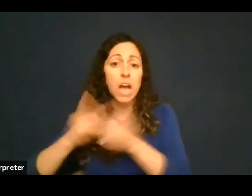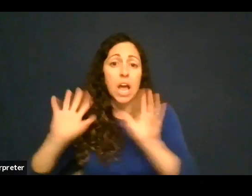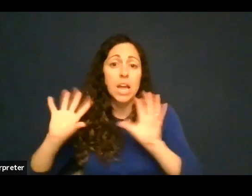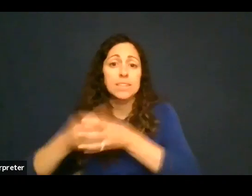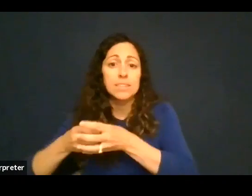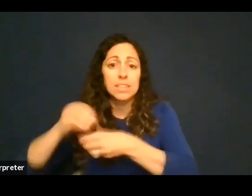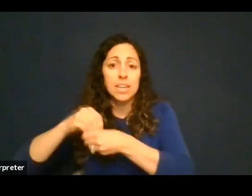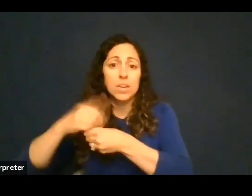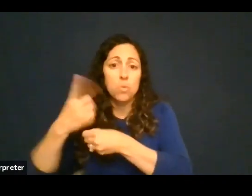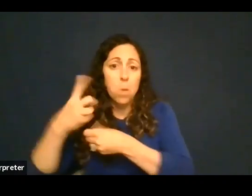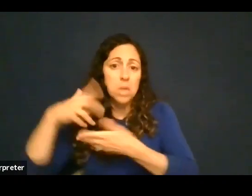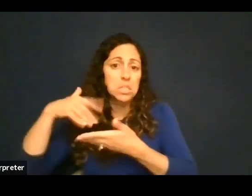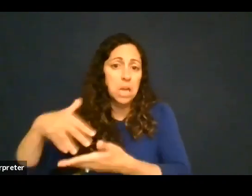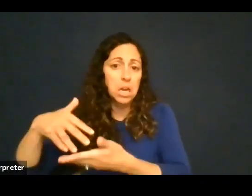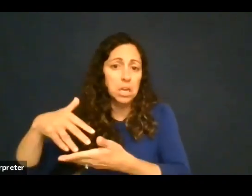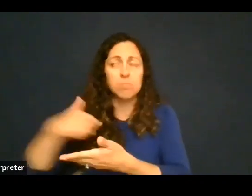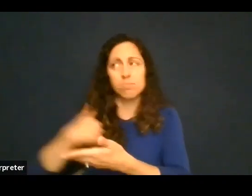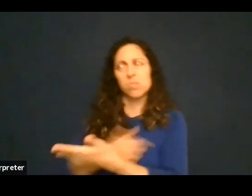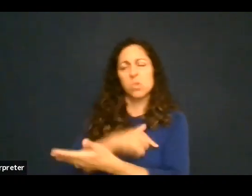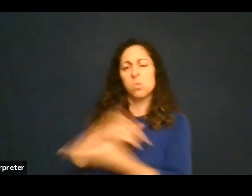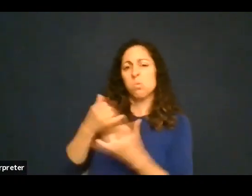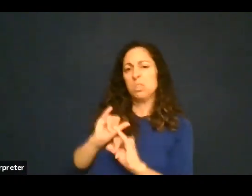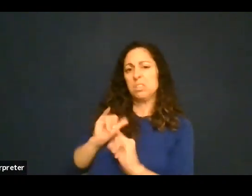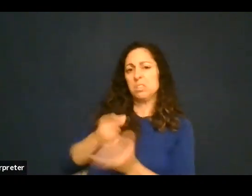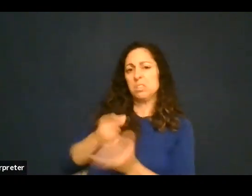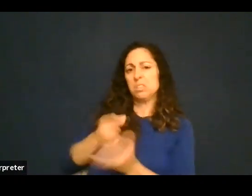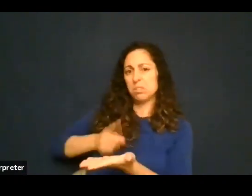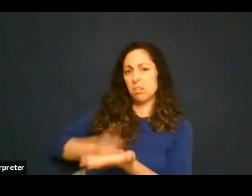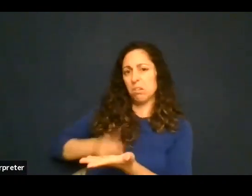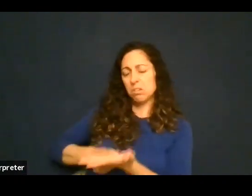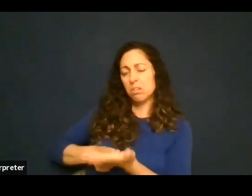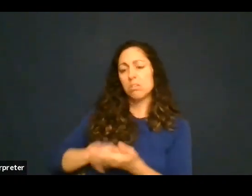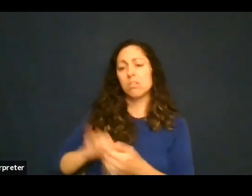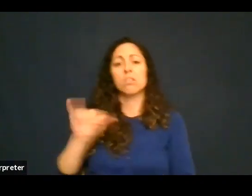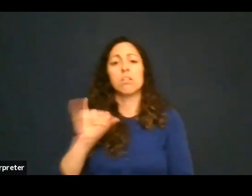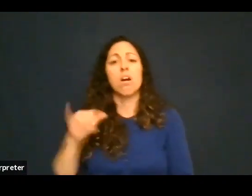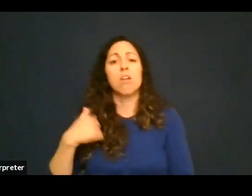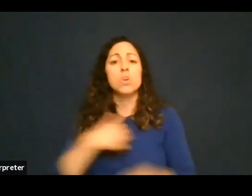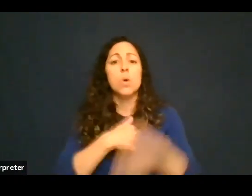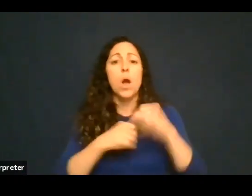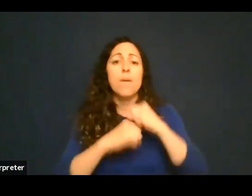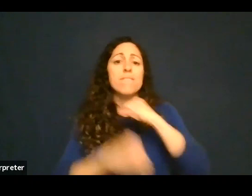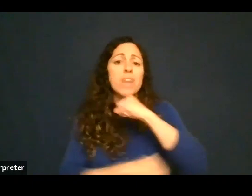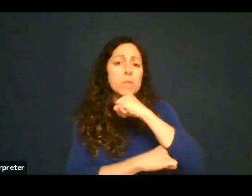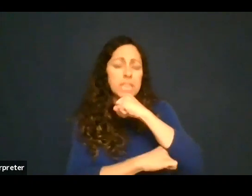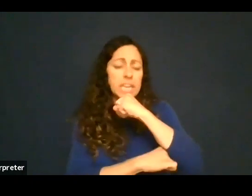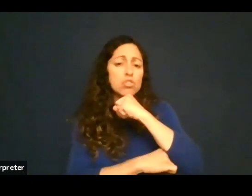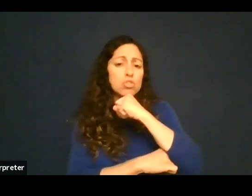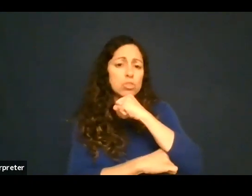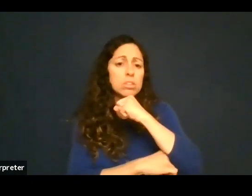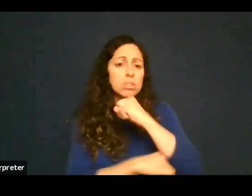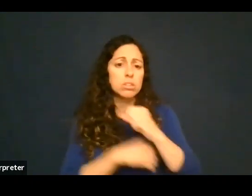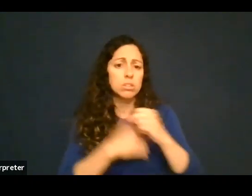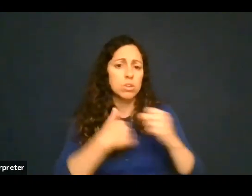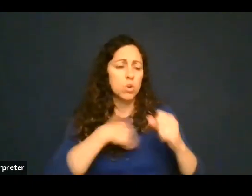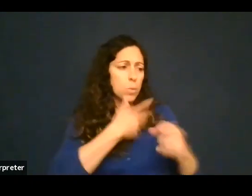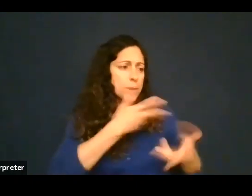The foundation also works with Usher groups who might have some funding to try and find